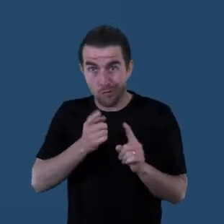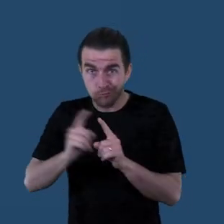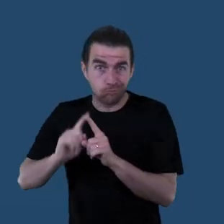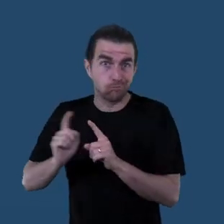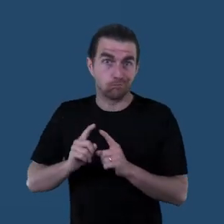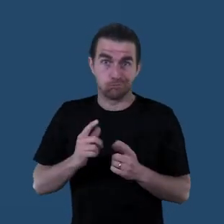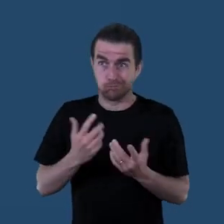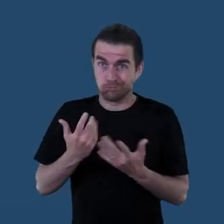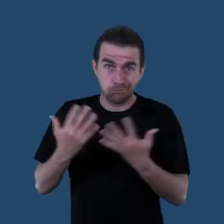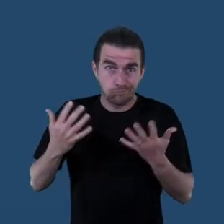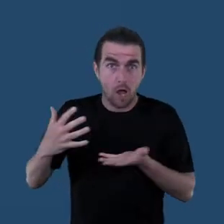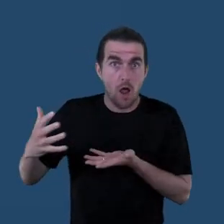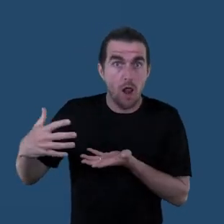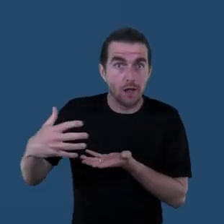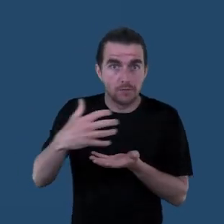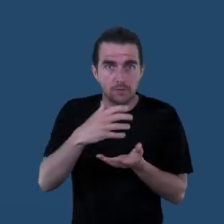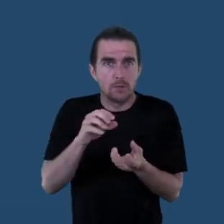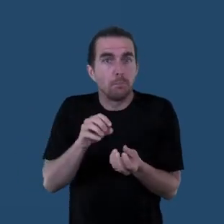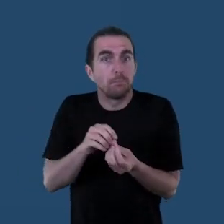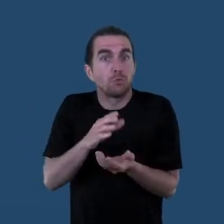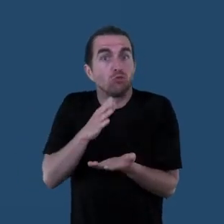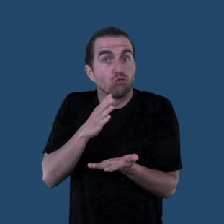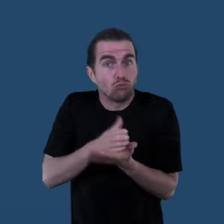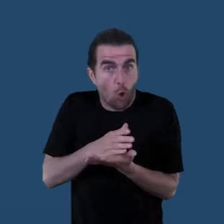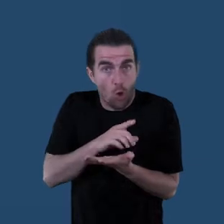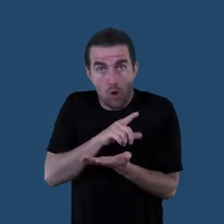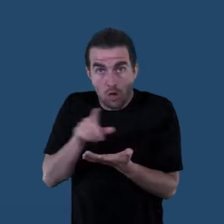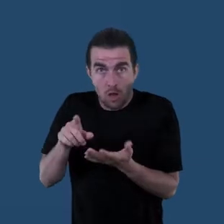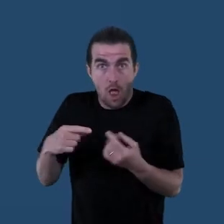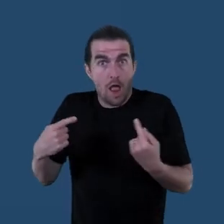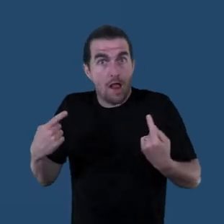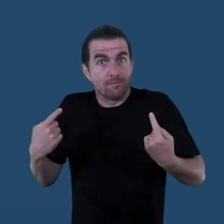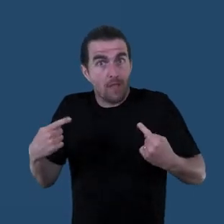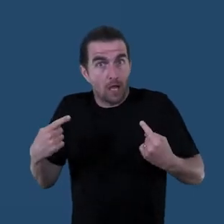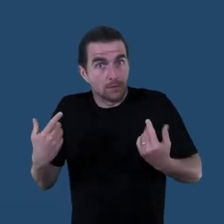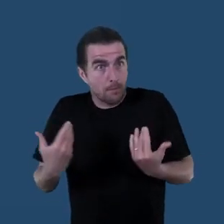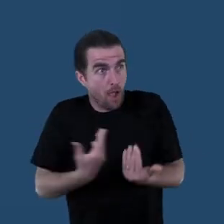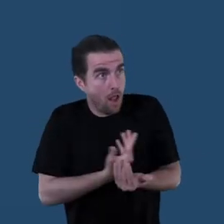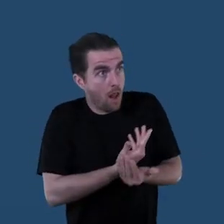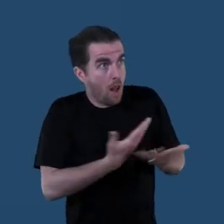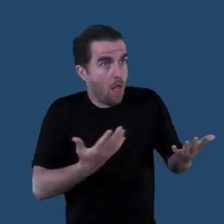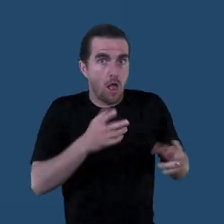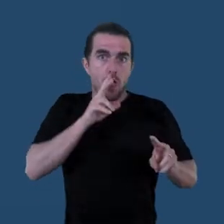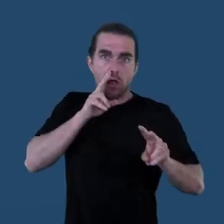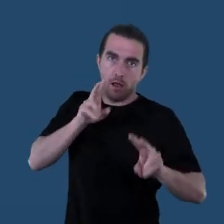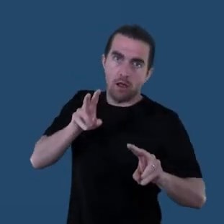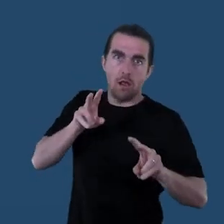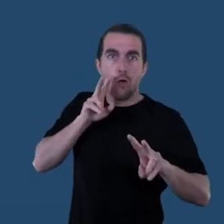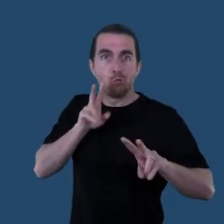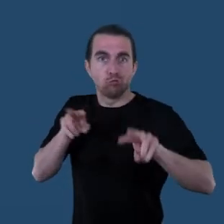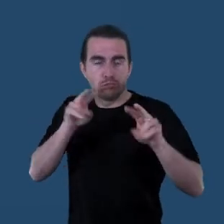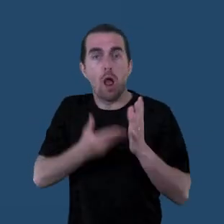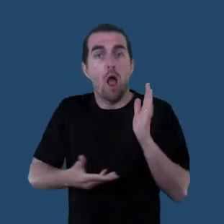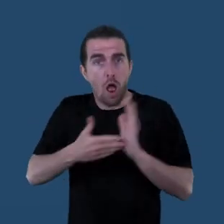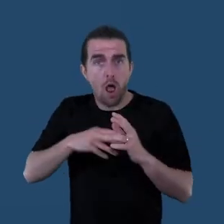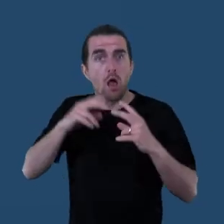and making sure that they are available for the public to see on display, but also for the researchers.